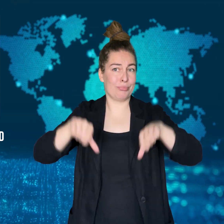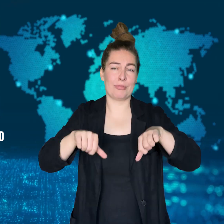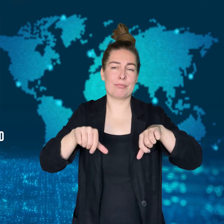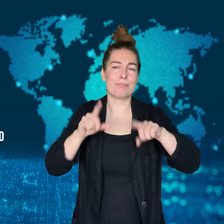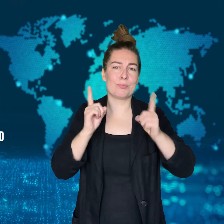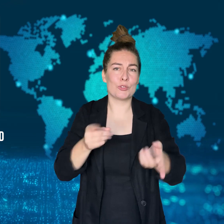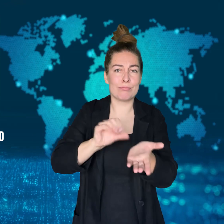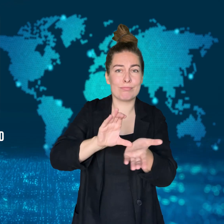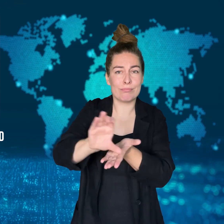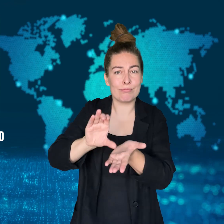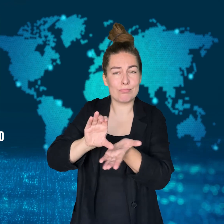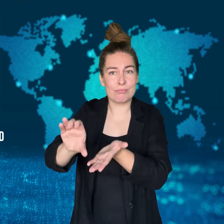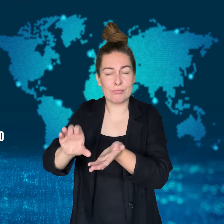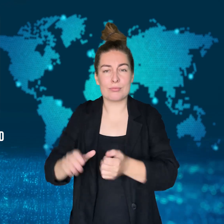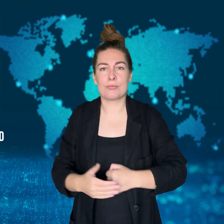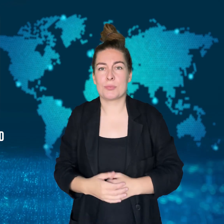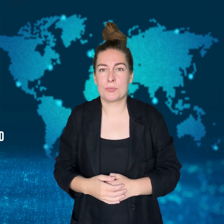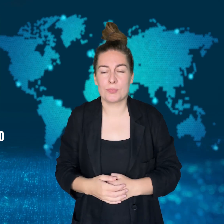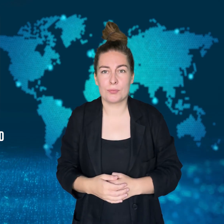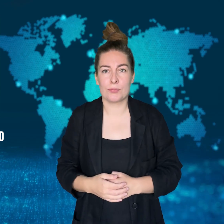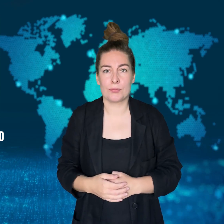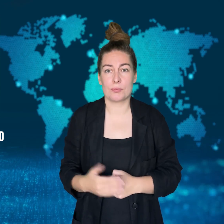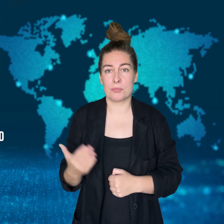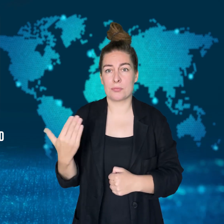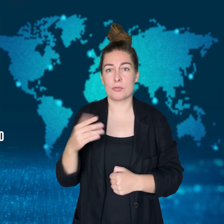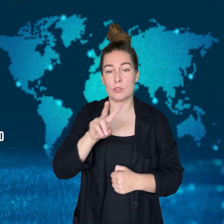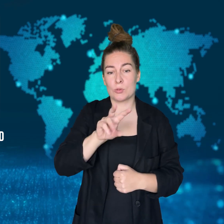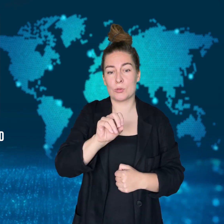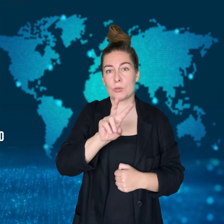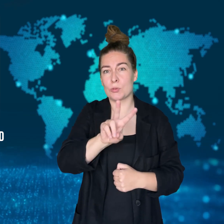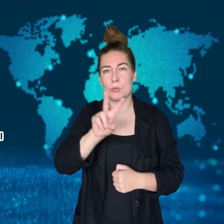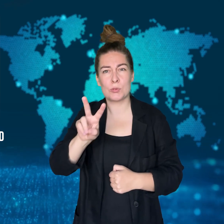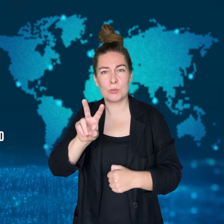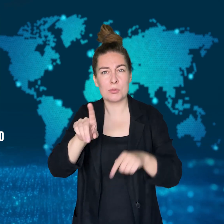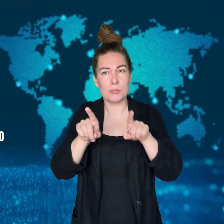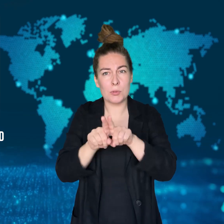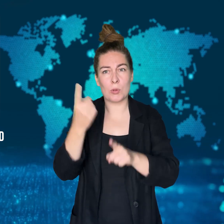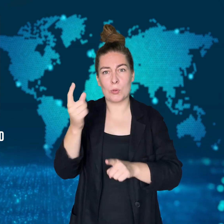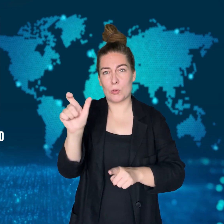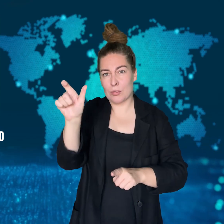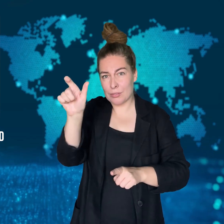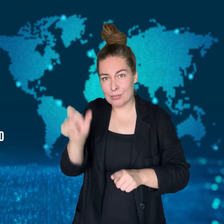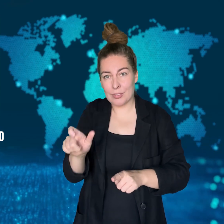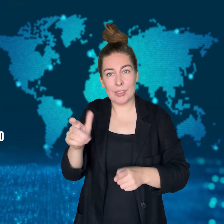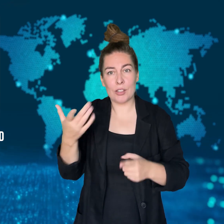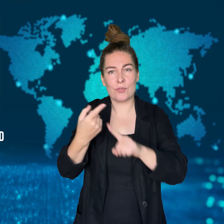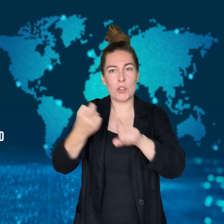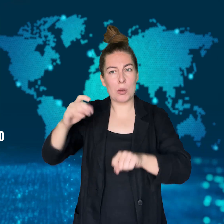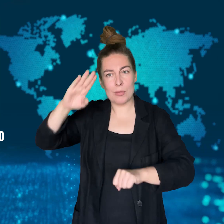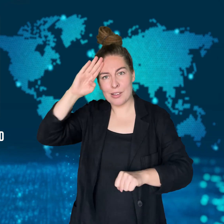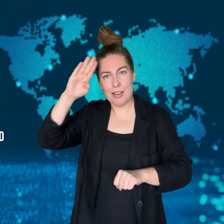who had been held in dangerous conditions on Manu Island.